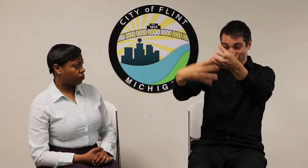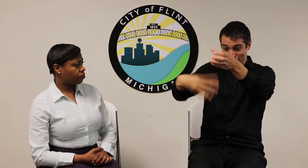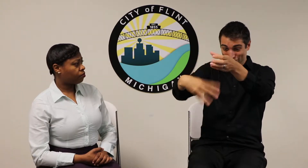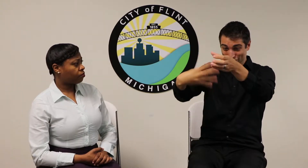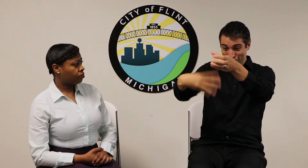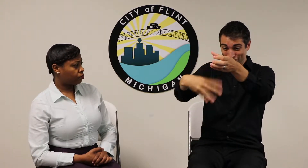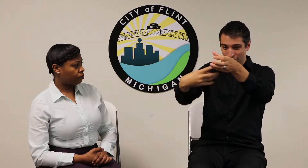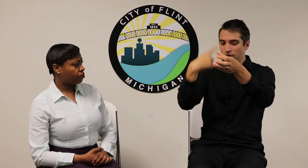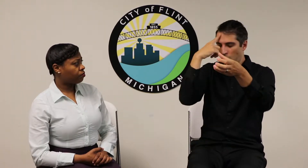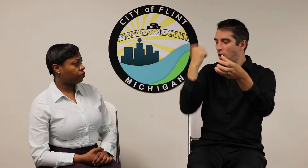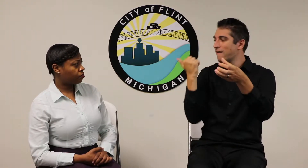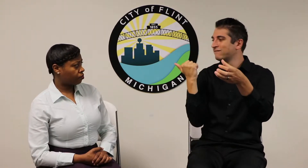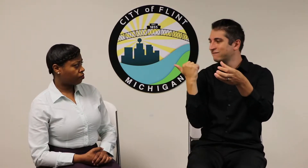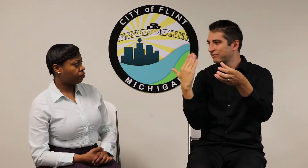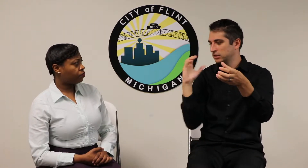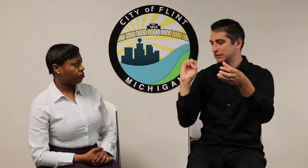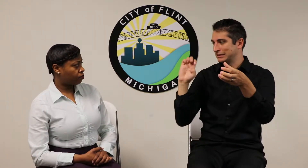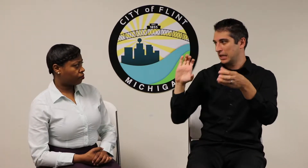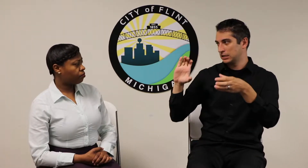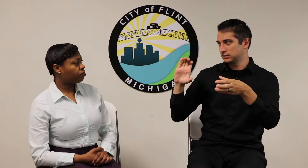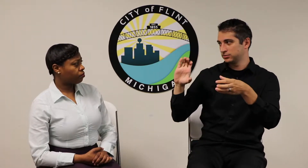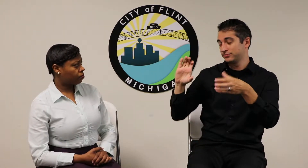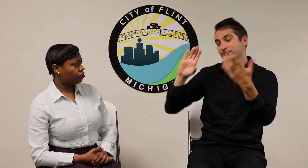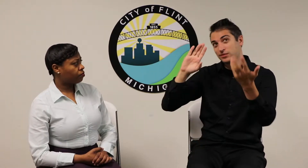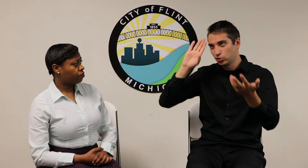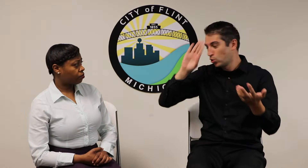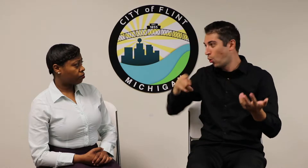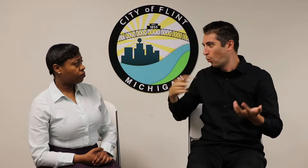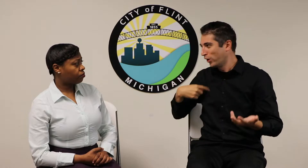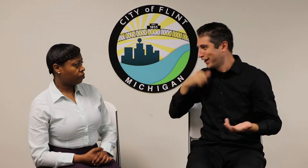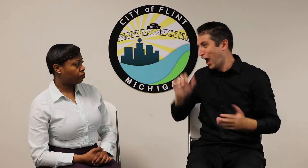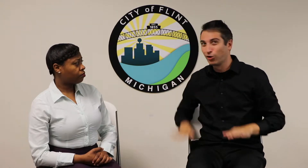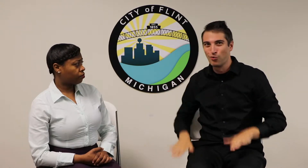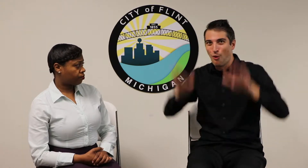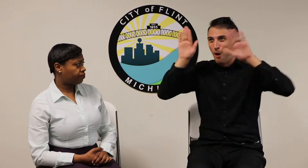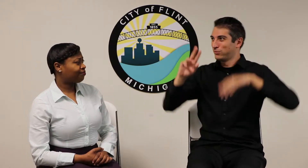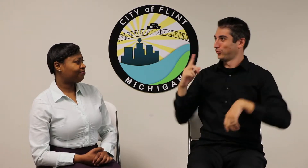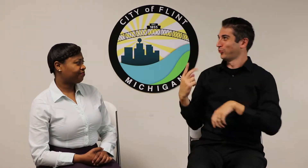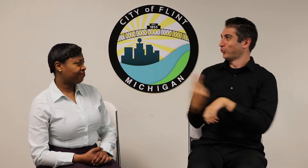as we all know, we weren't raised in a water system where everybody was